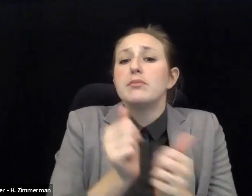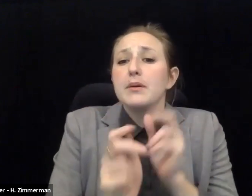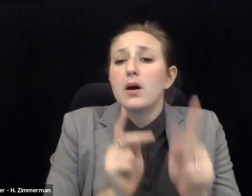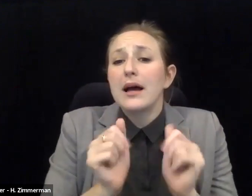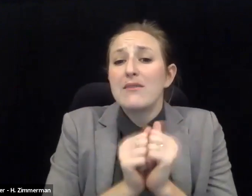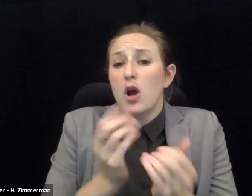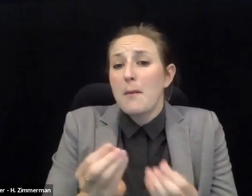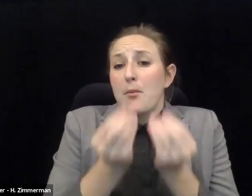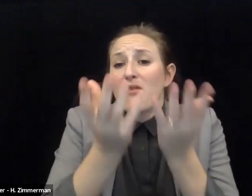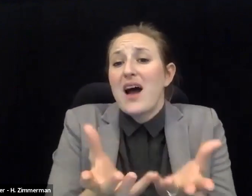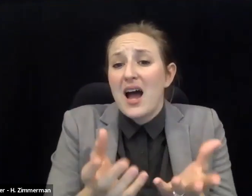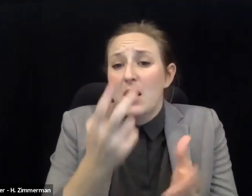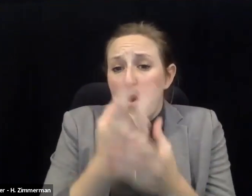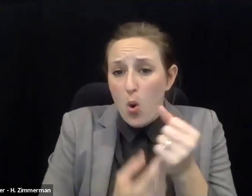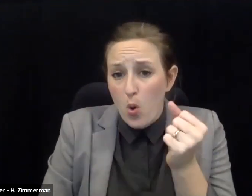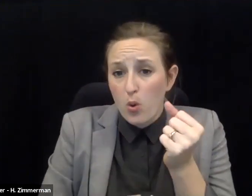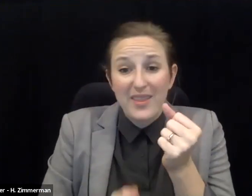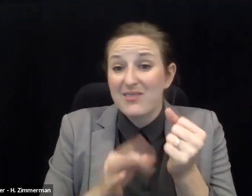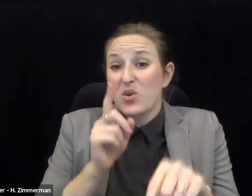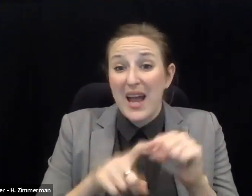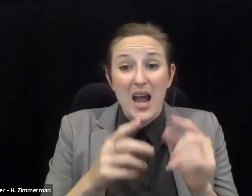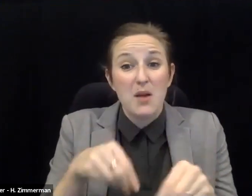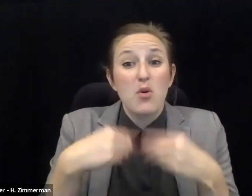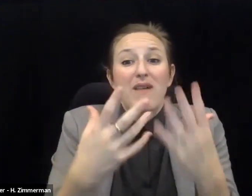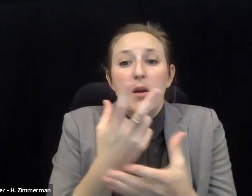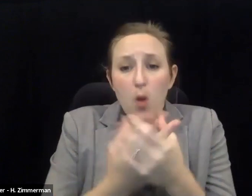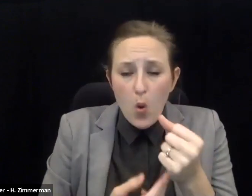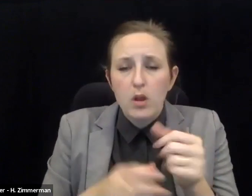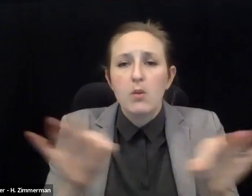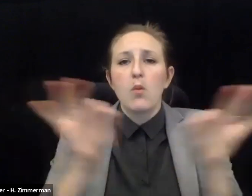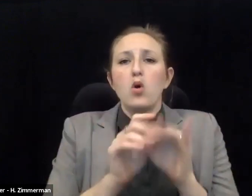otherwise definitely chat with people about you know what accommodation need they have some people